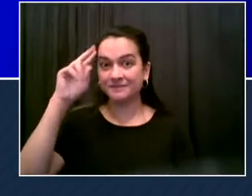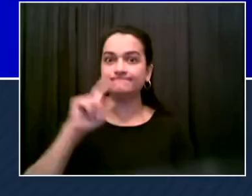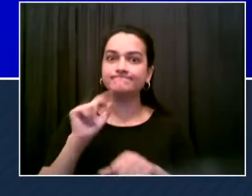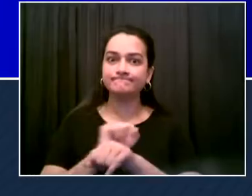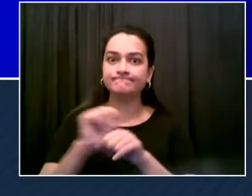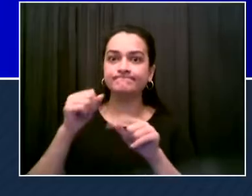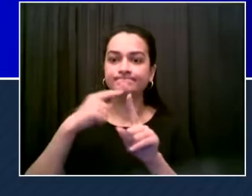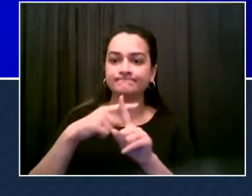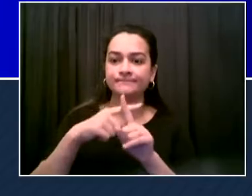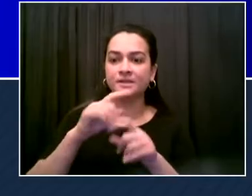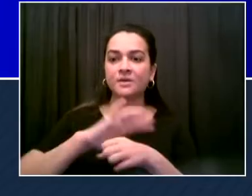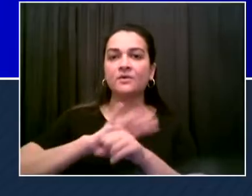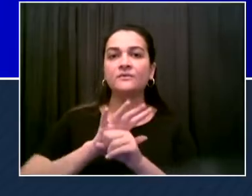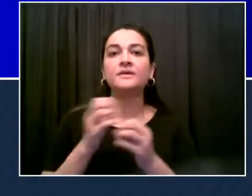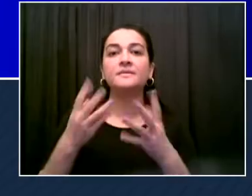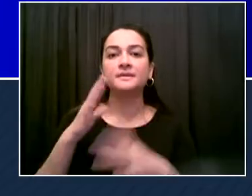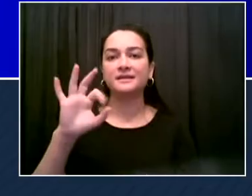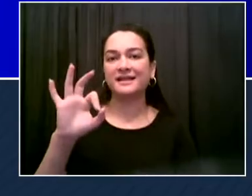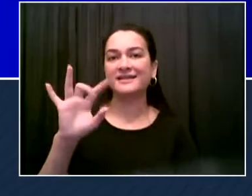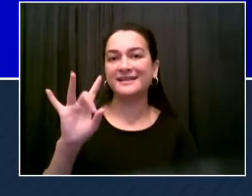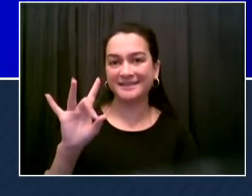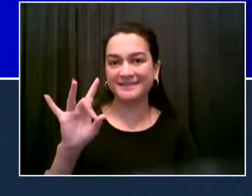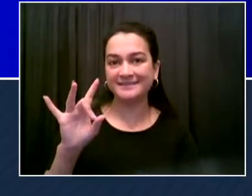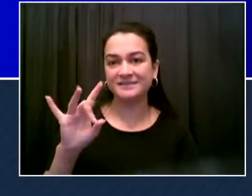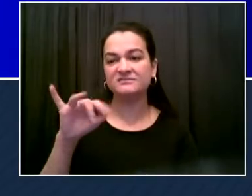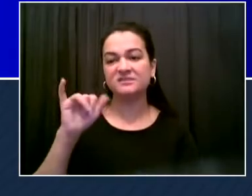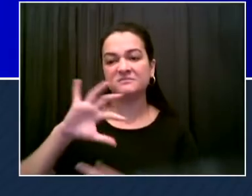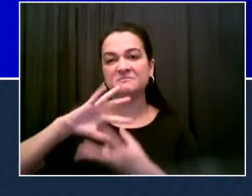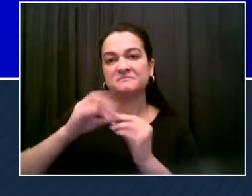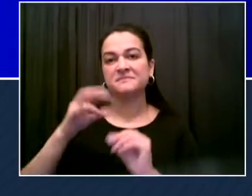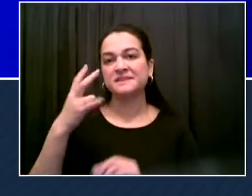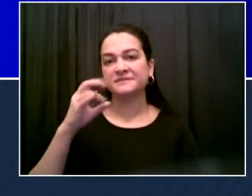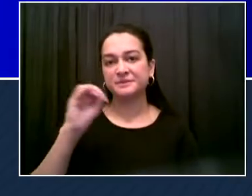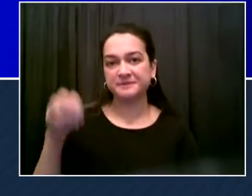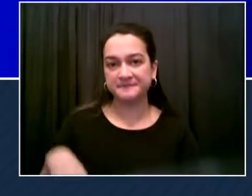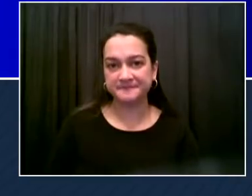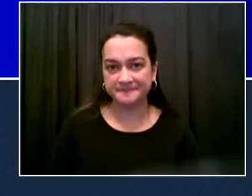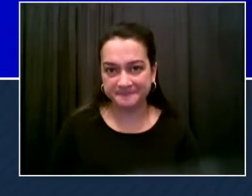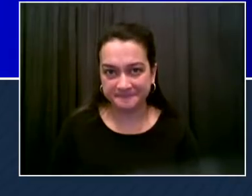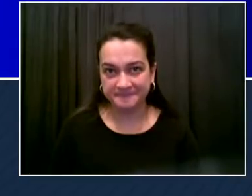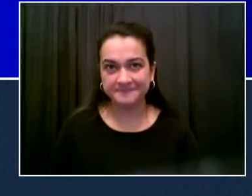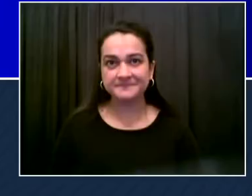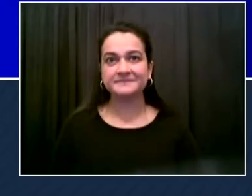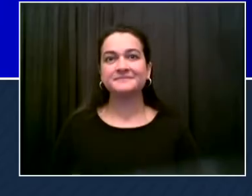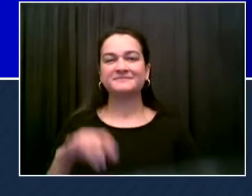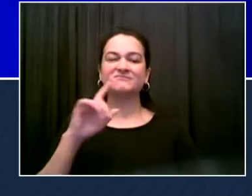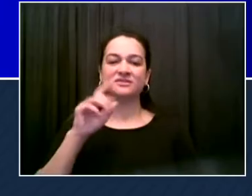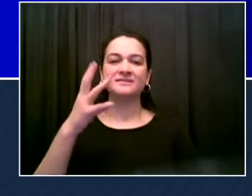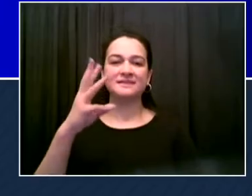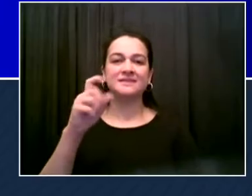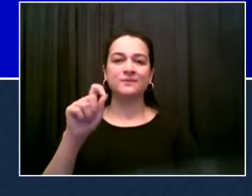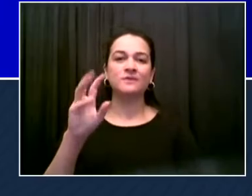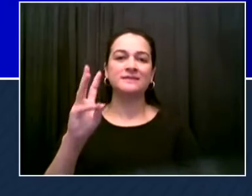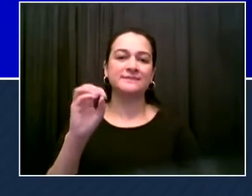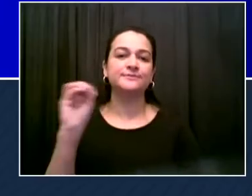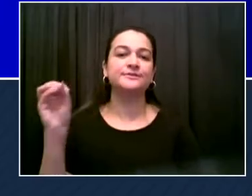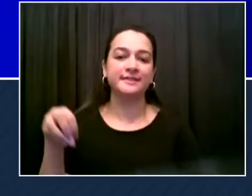NOW. NUMBER ONE, DAILY NUMBER OF PEOPLE ADMITTED TO HOSPITALS, 98